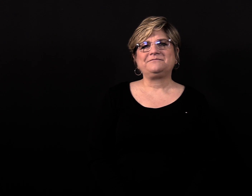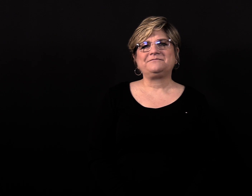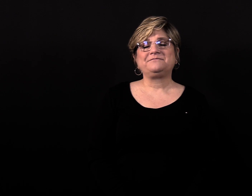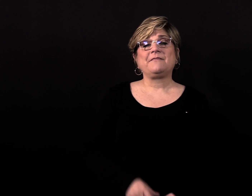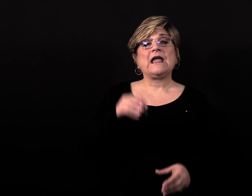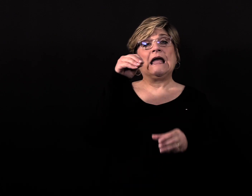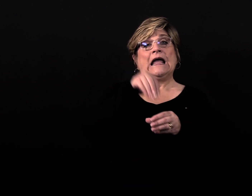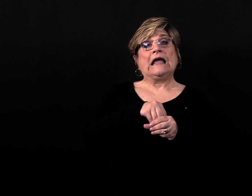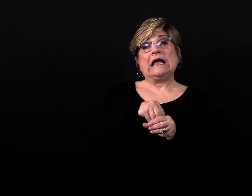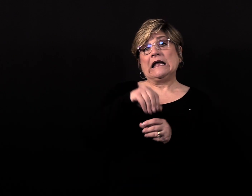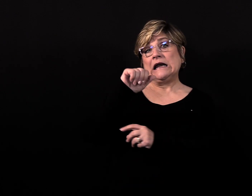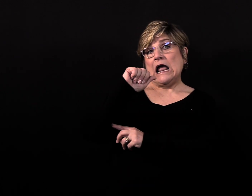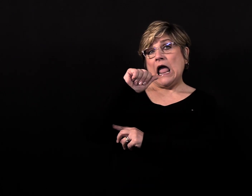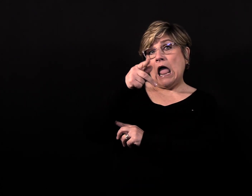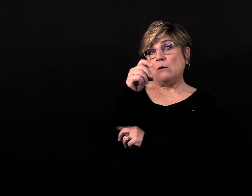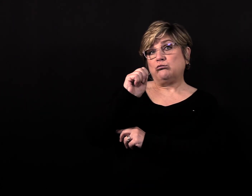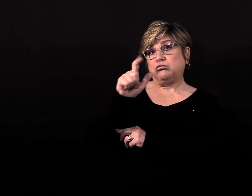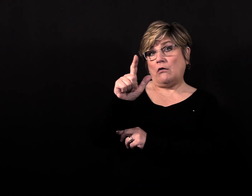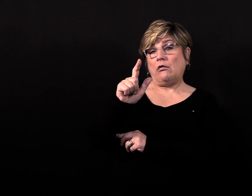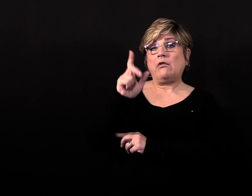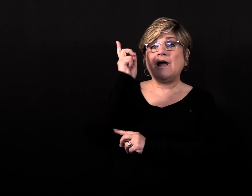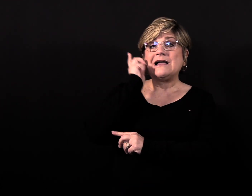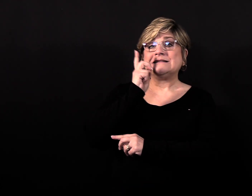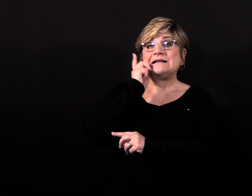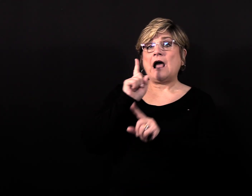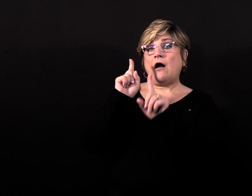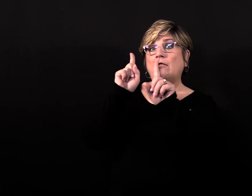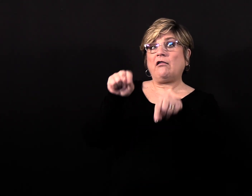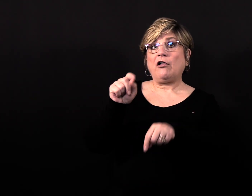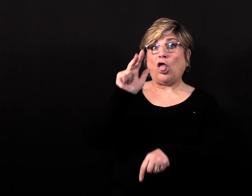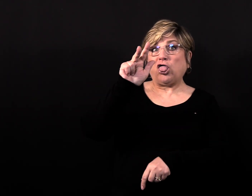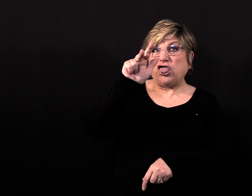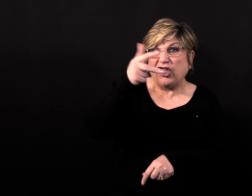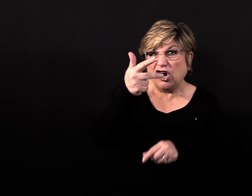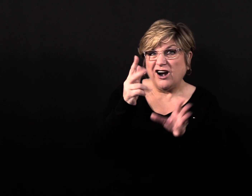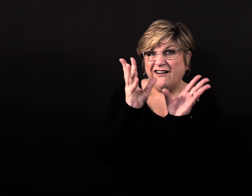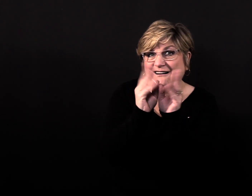In April, Danelle attended a third conference, the